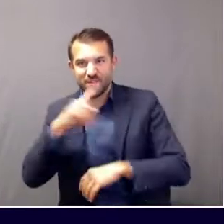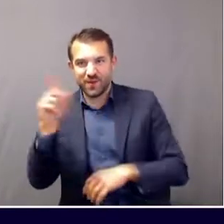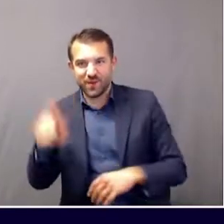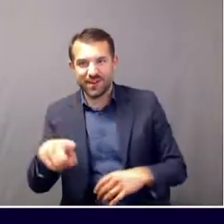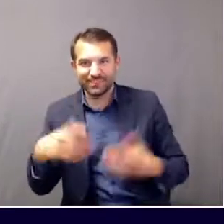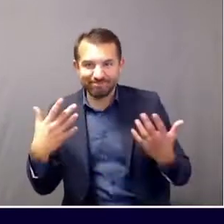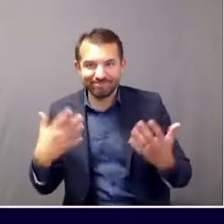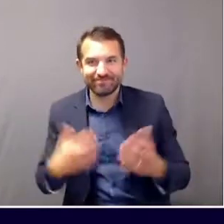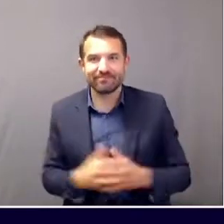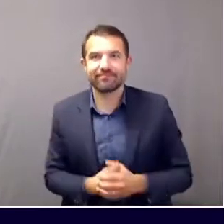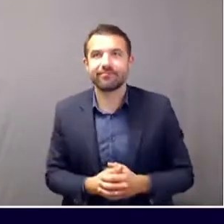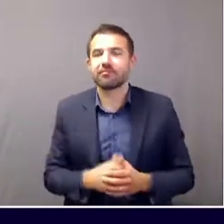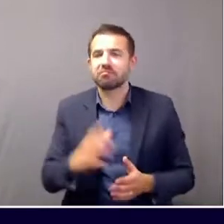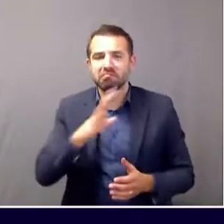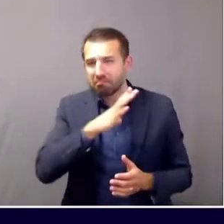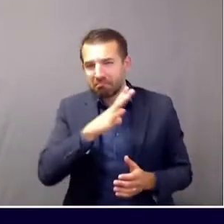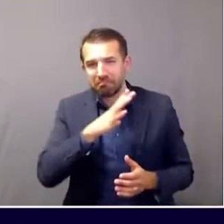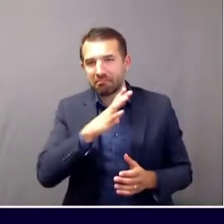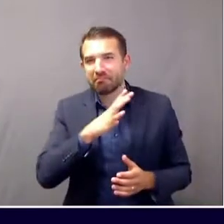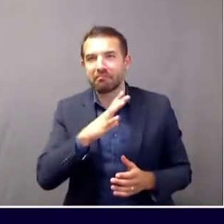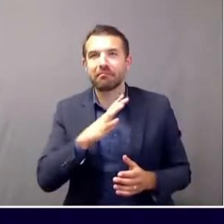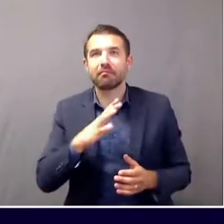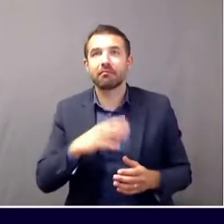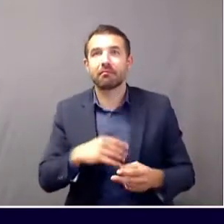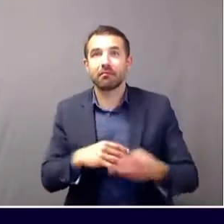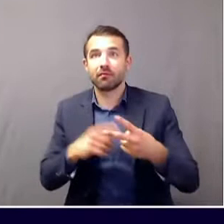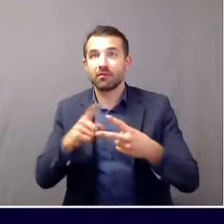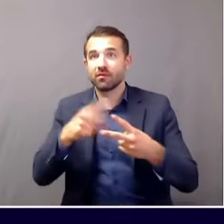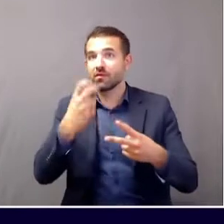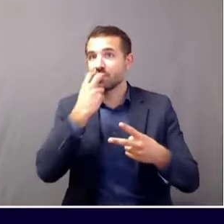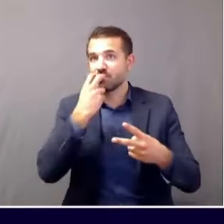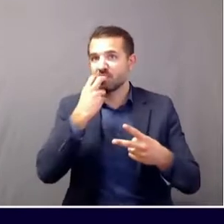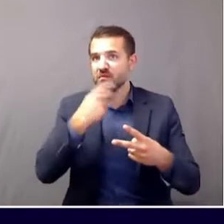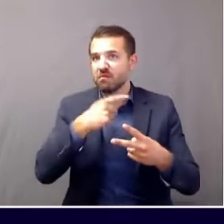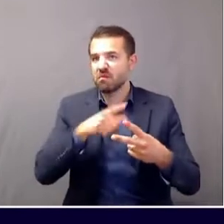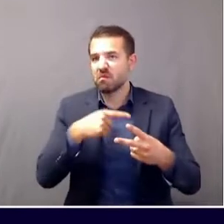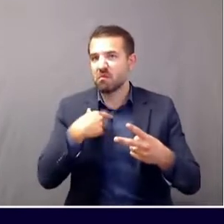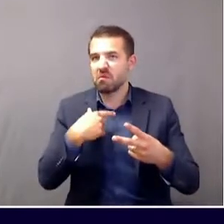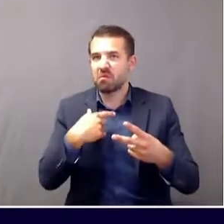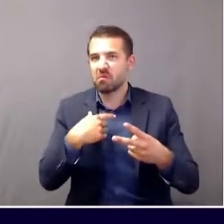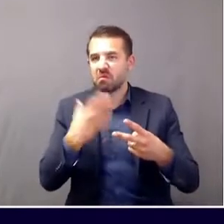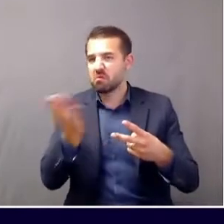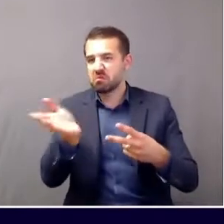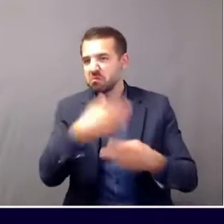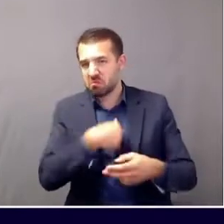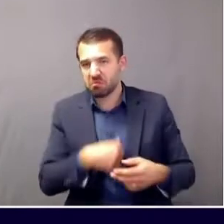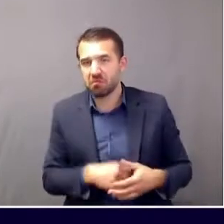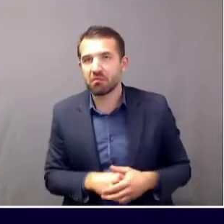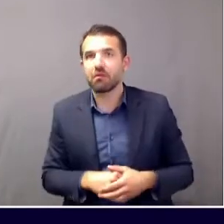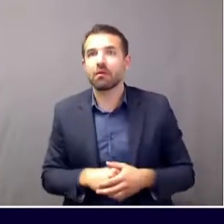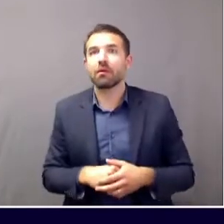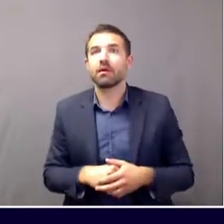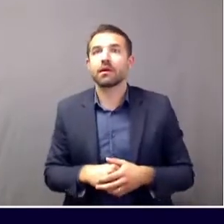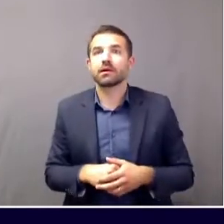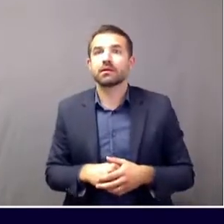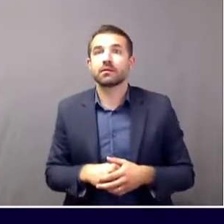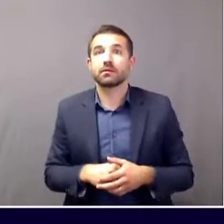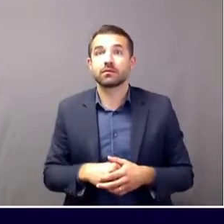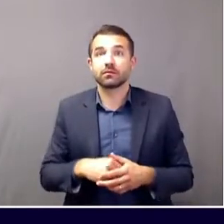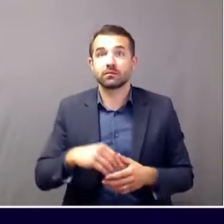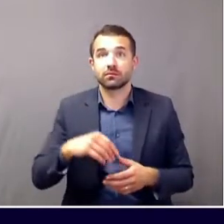to the hockey referee